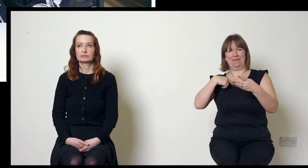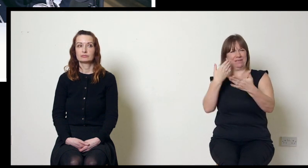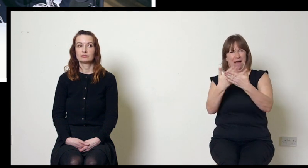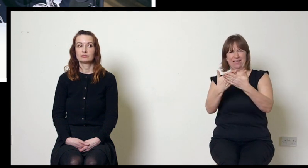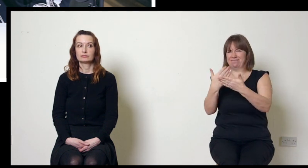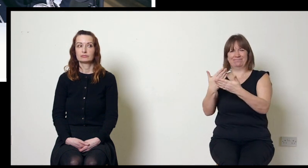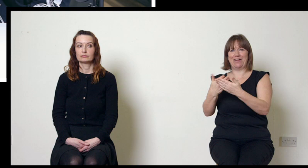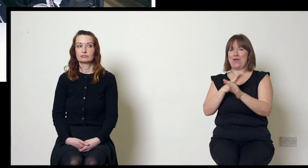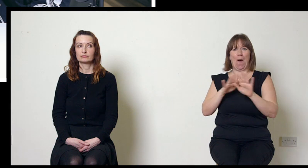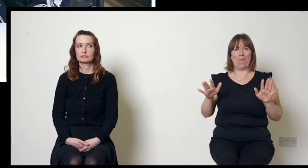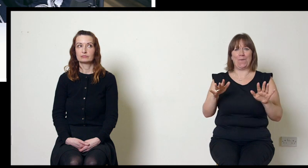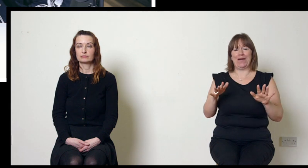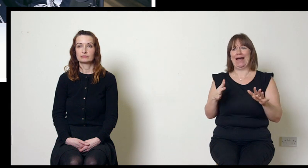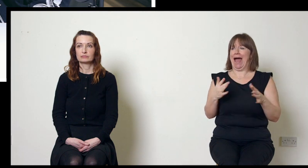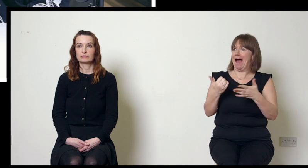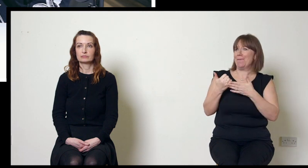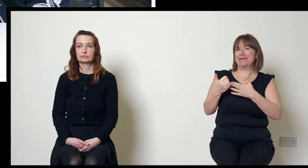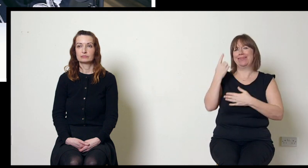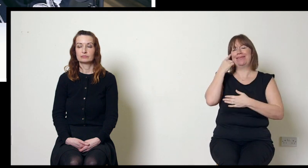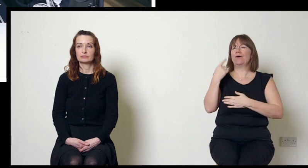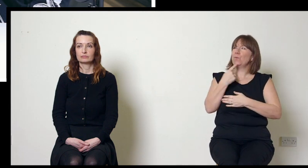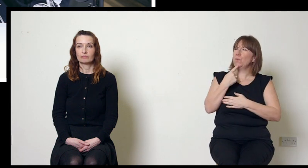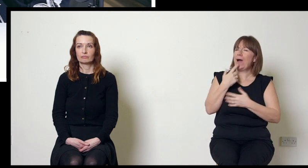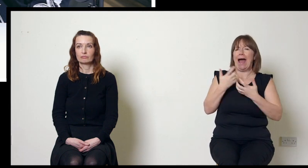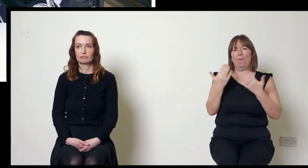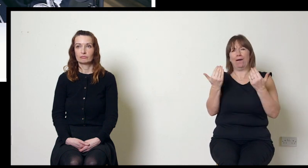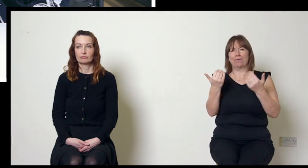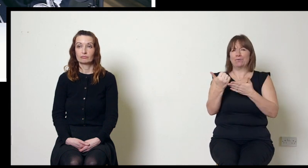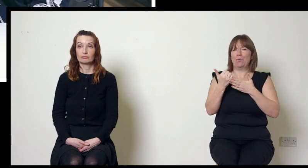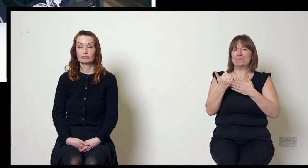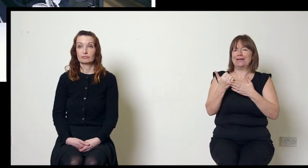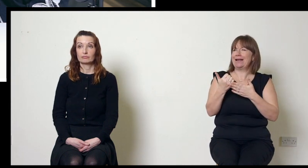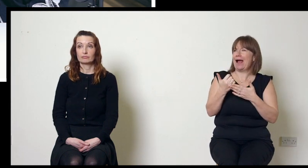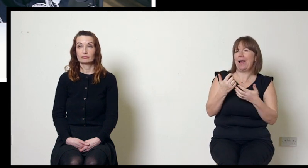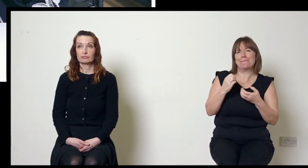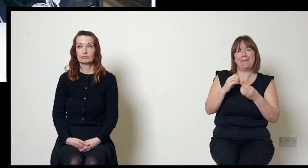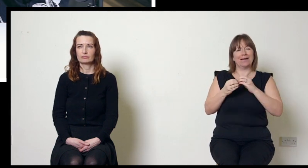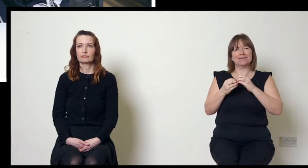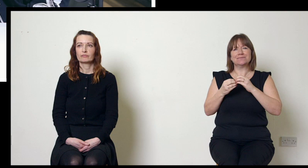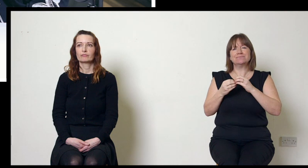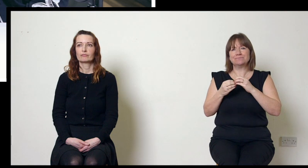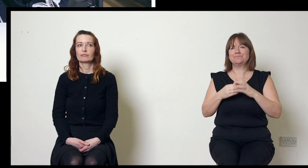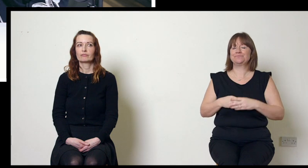allowing us to think, well, how can we make you feel really welcome and supported in terms of what we're doing with you. You've just reminded me one of the other things Fi said